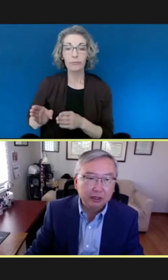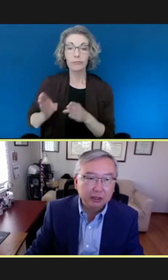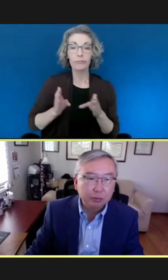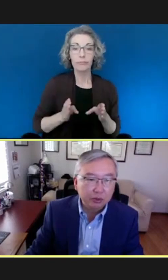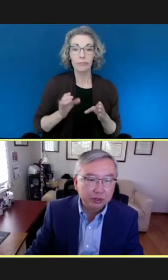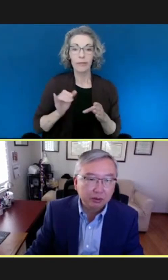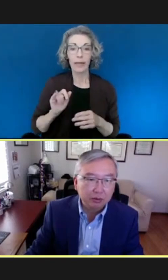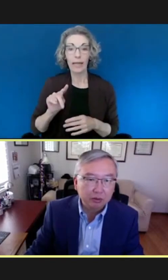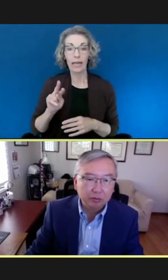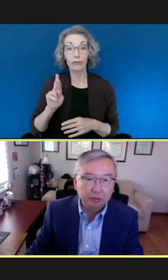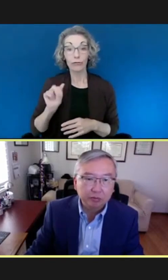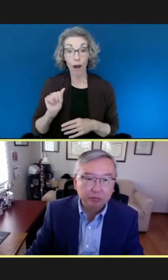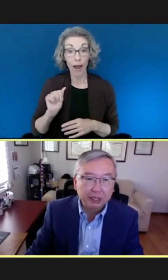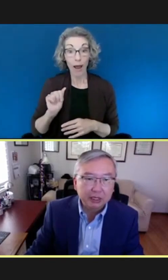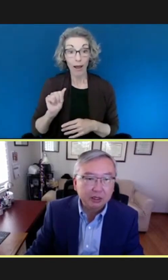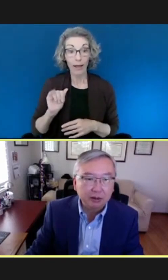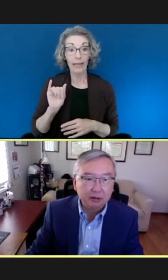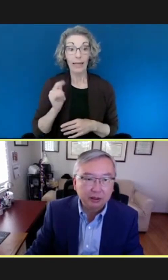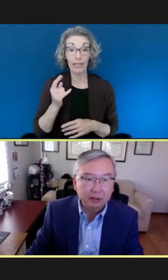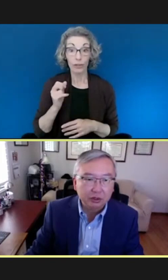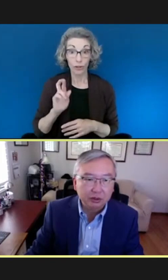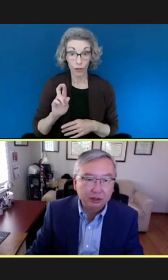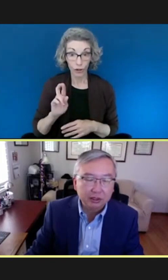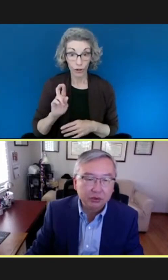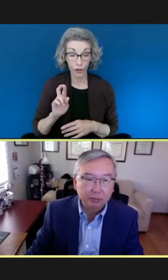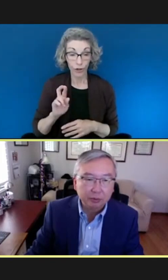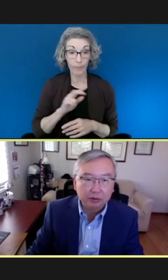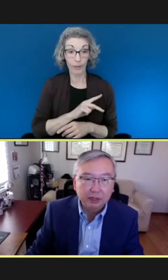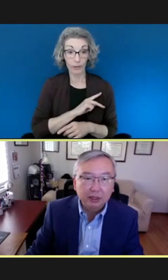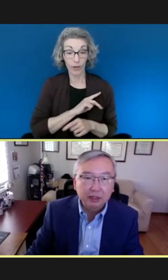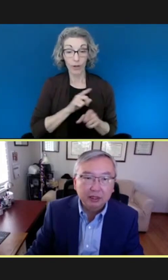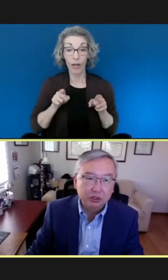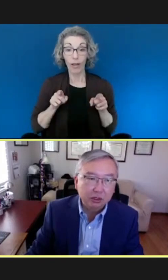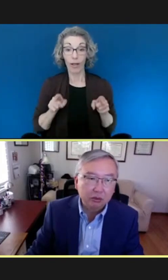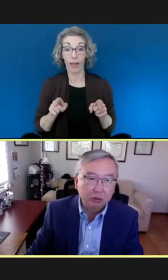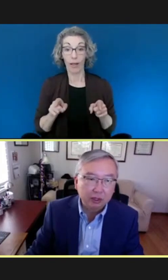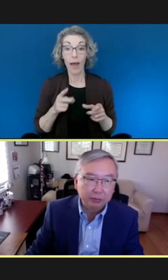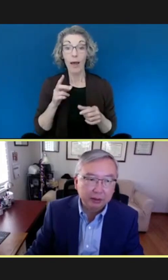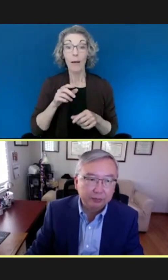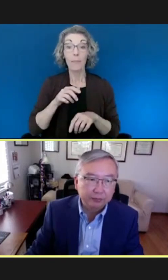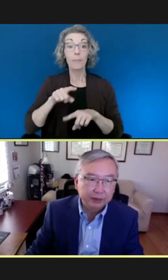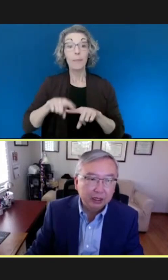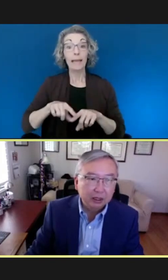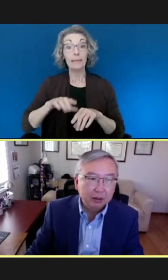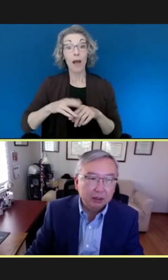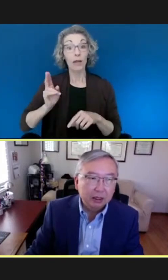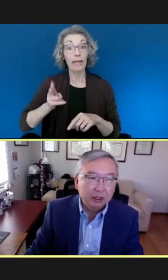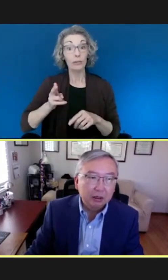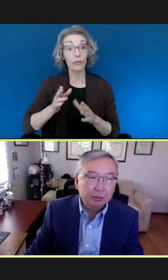interpersonal based on the history books he struggled quite a bit.